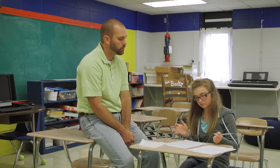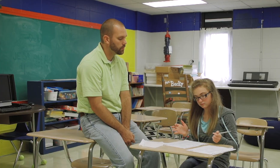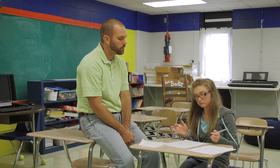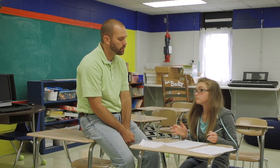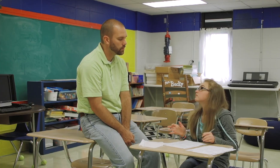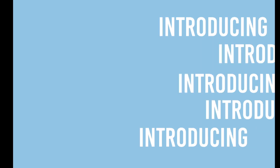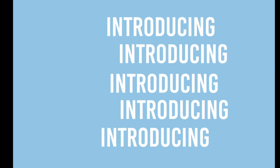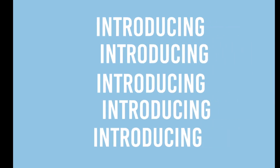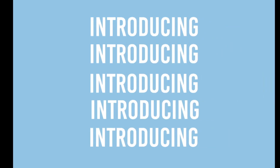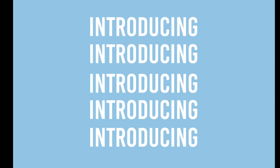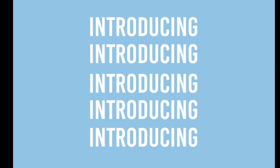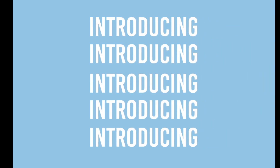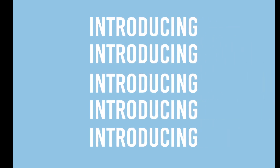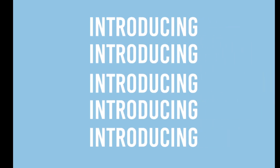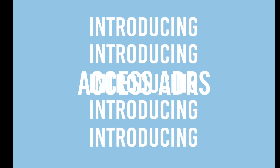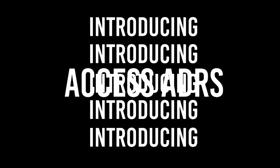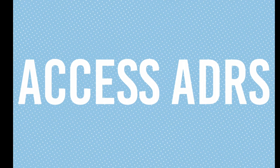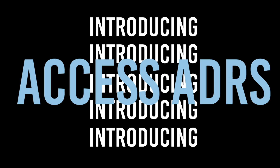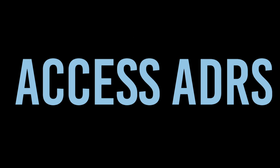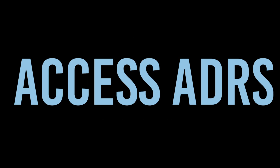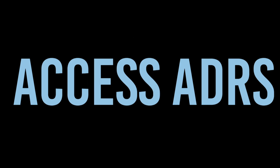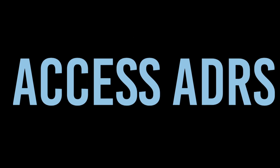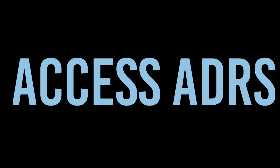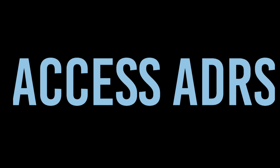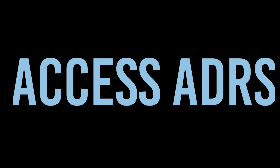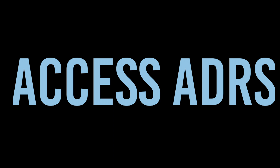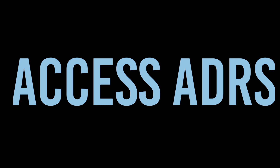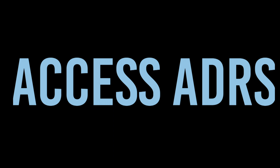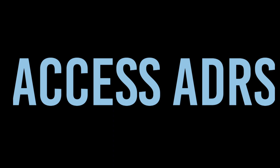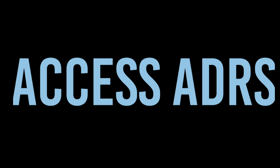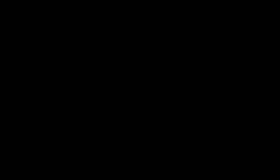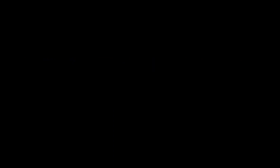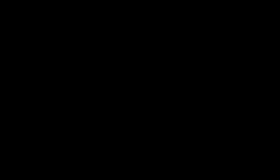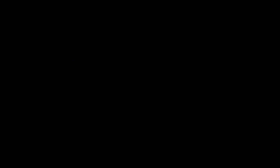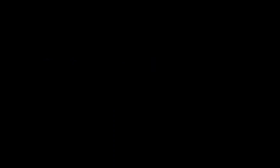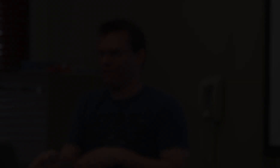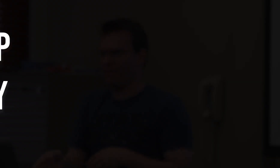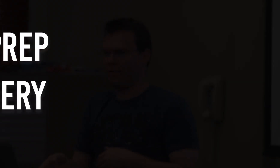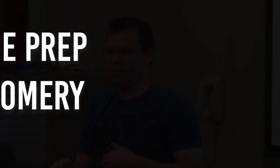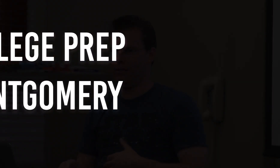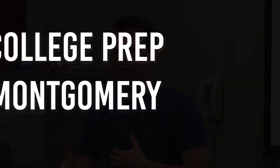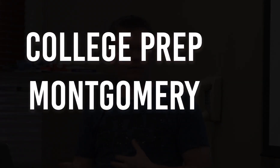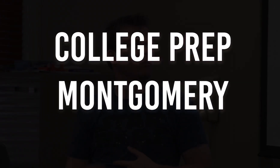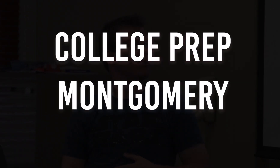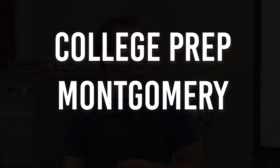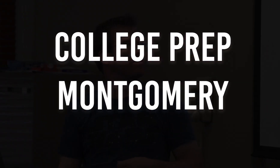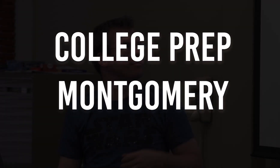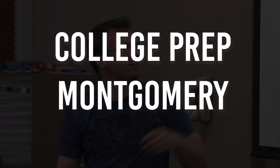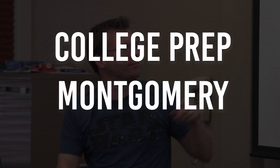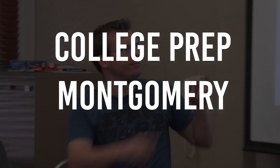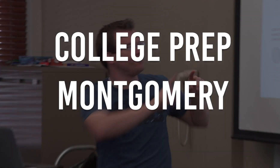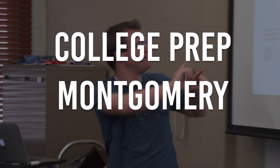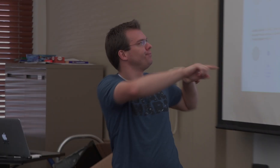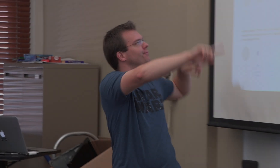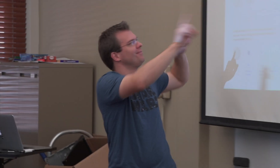THEIR MAXIMUM POTENTIAL. THIS IS ACCESS ADRS. Music